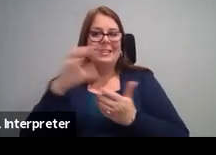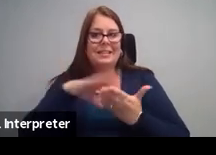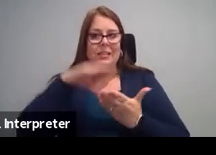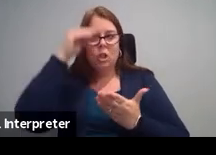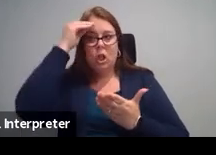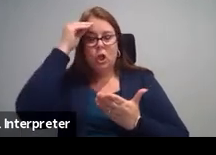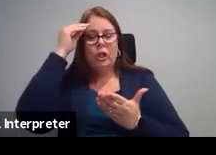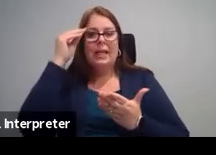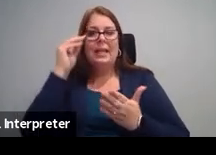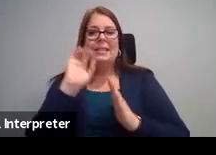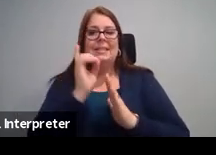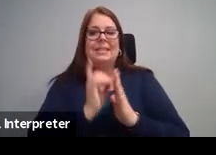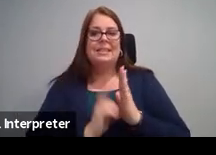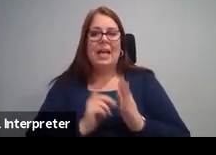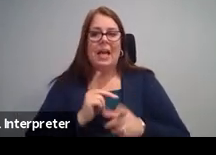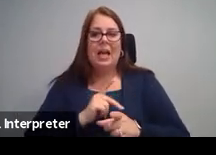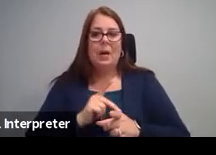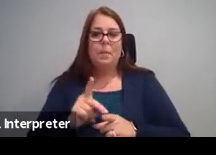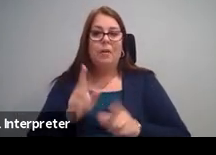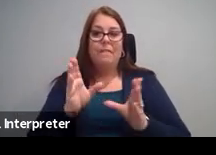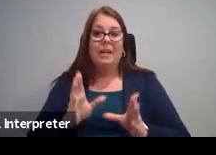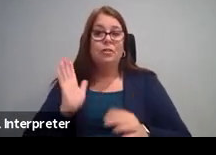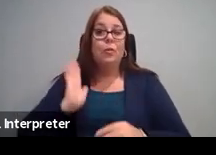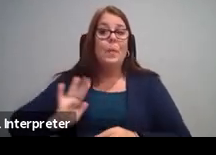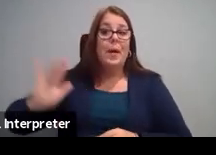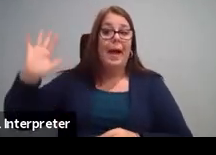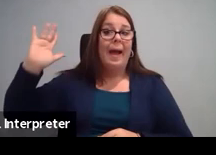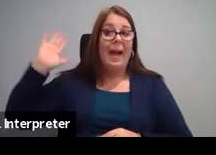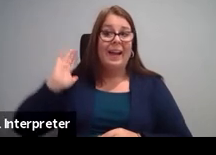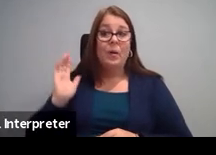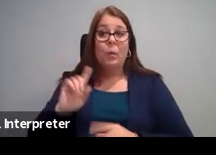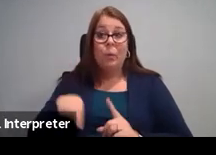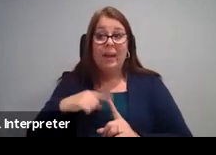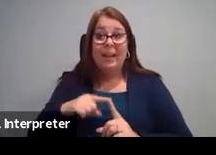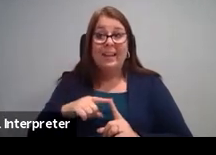Cathy Reznicek: Professional in the late 90s. So that's when I started. I've seen it all.